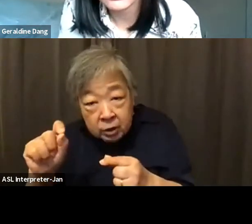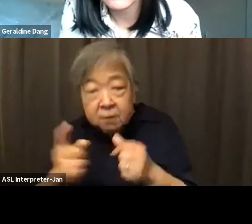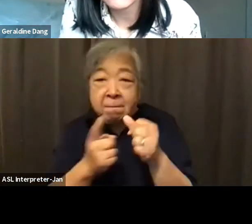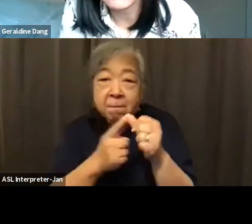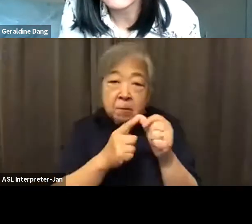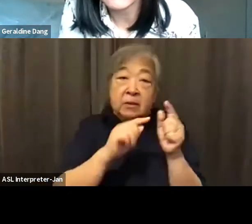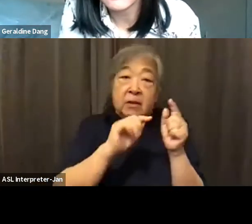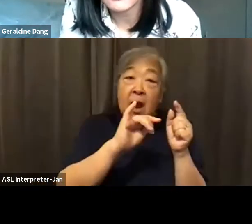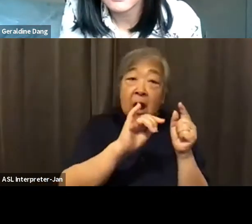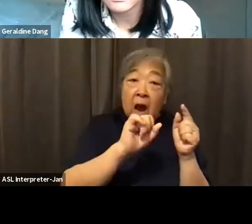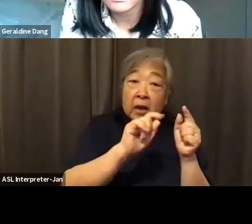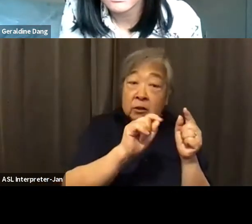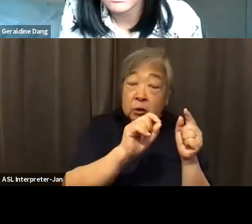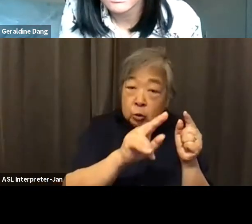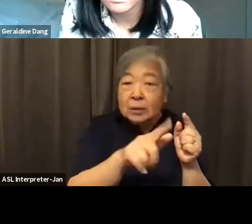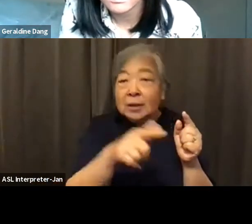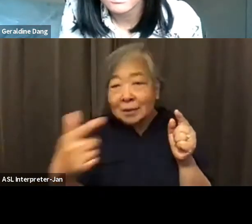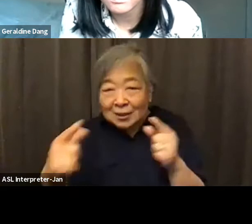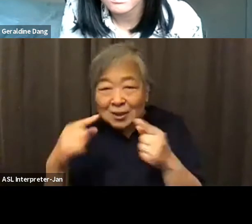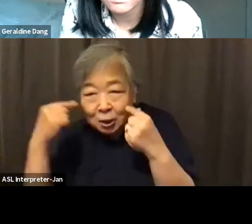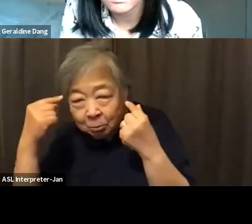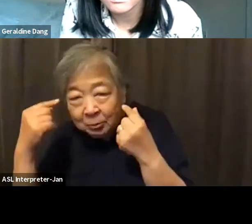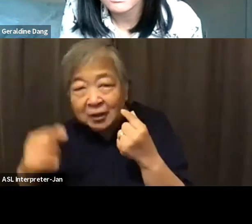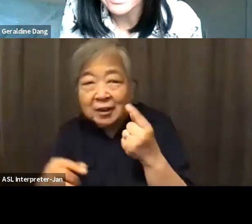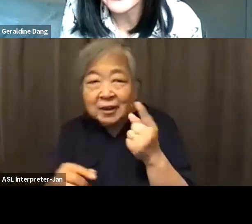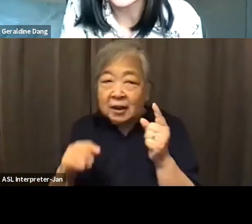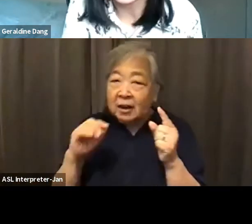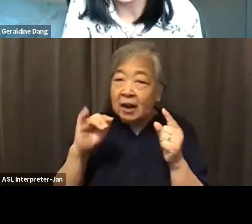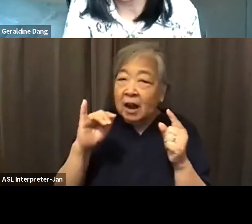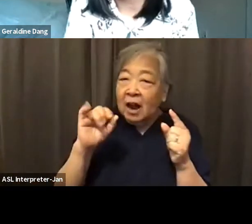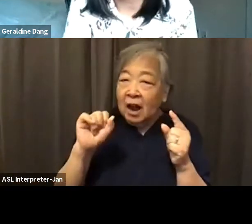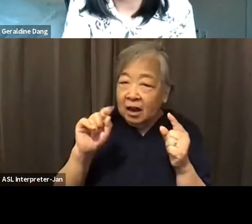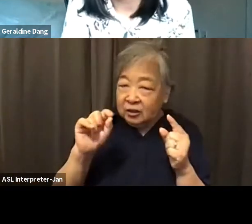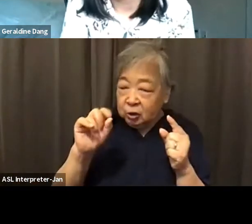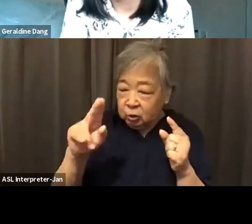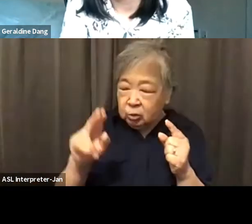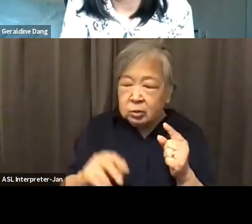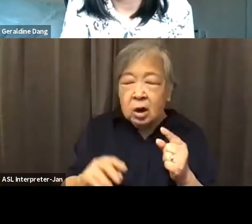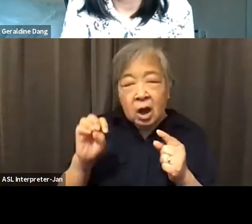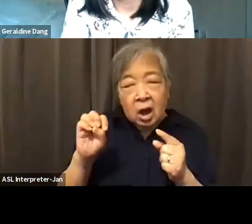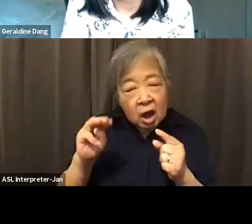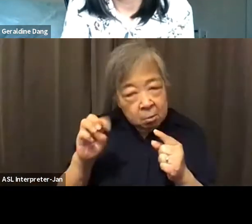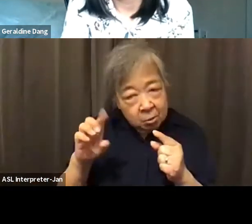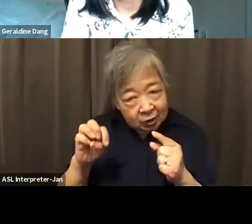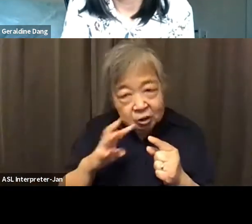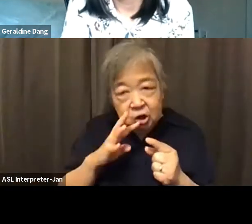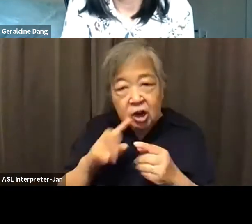Yeah, when Emely was speaking about her experiences of people kind of denying